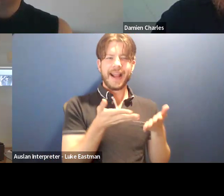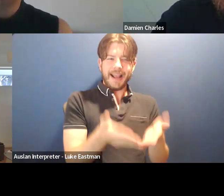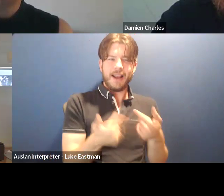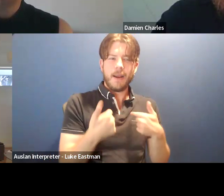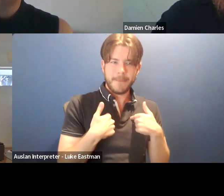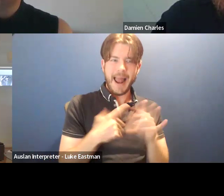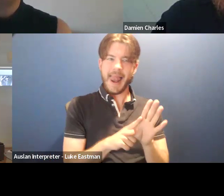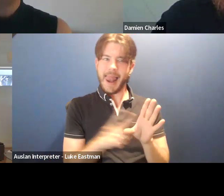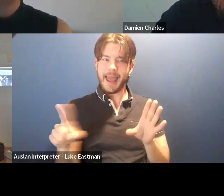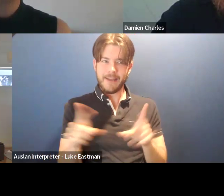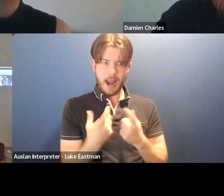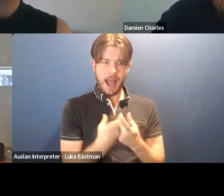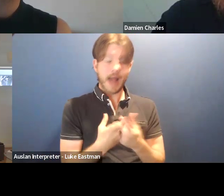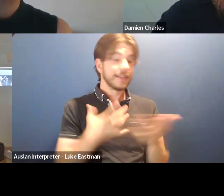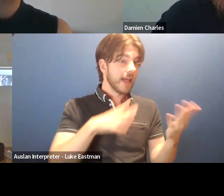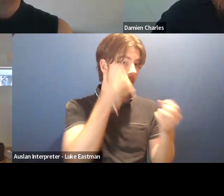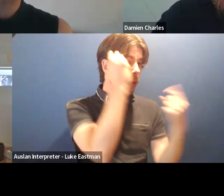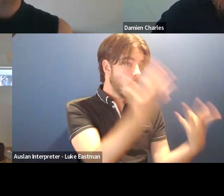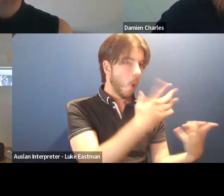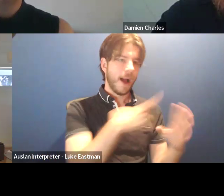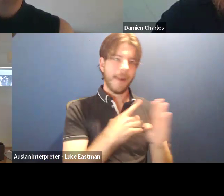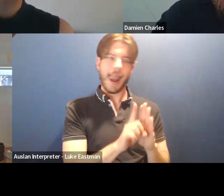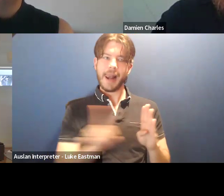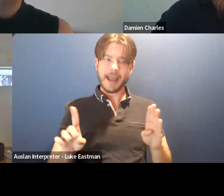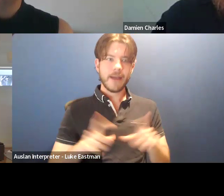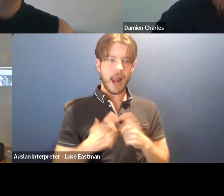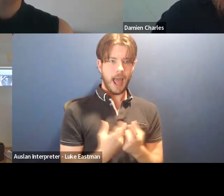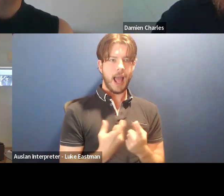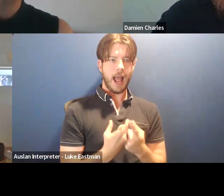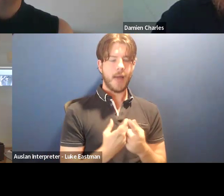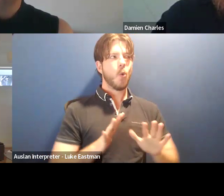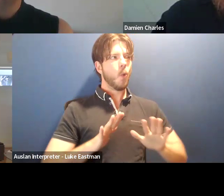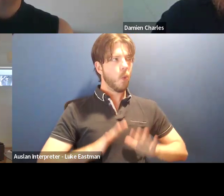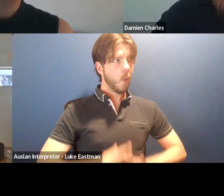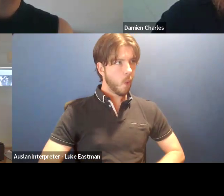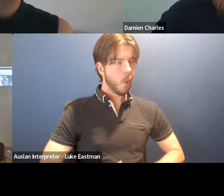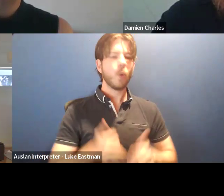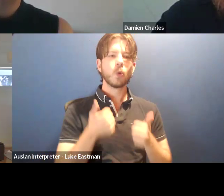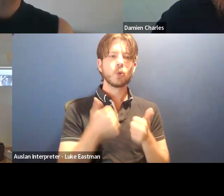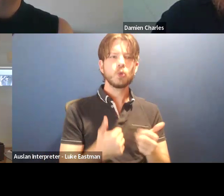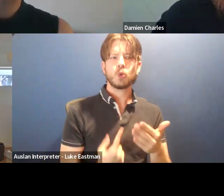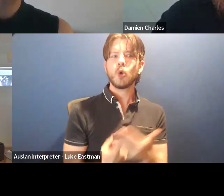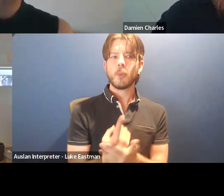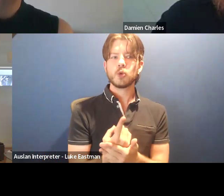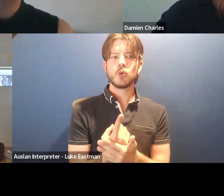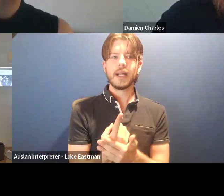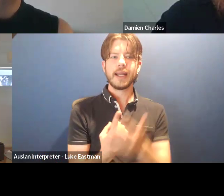know and then really that really gave